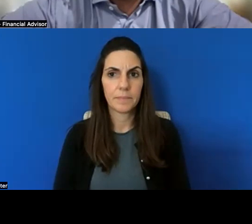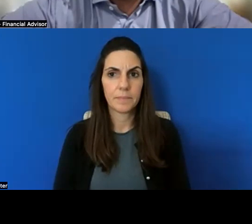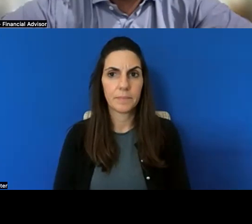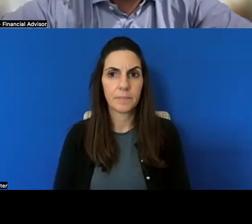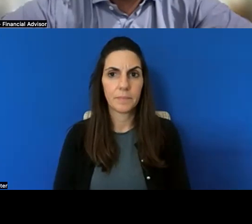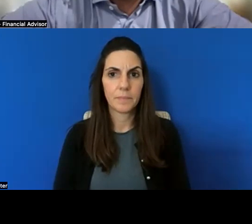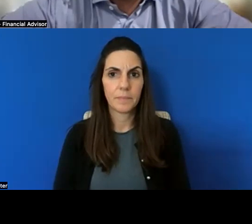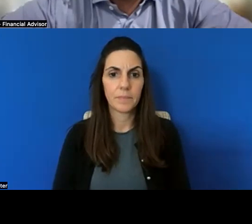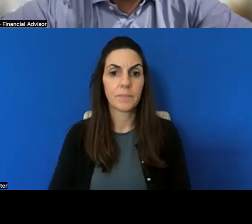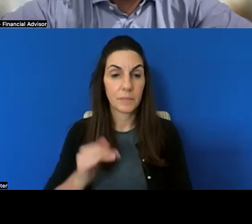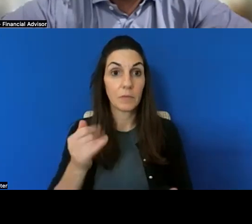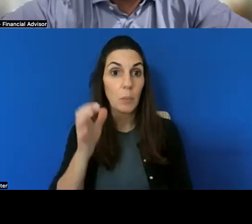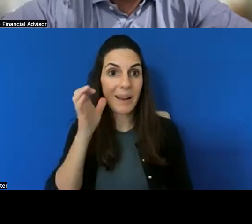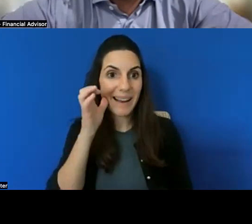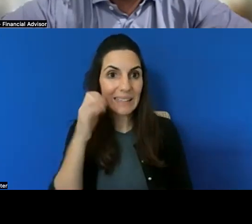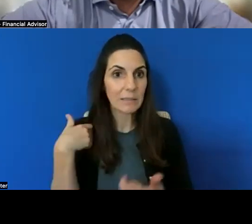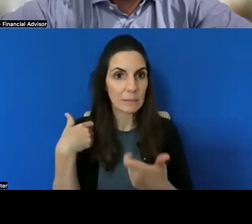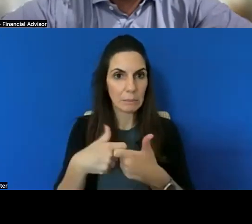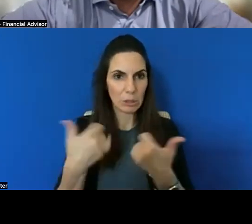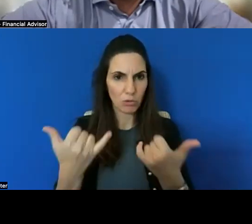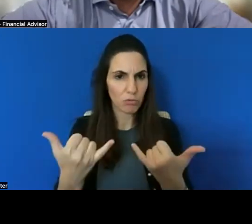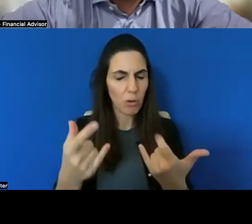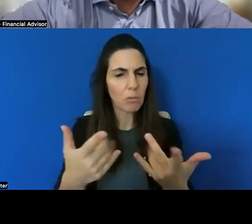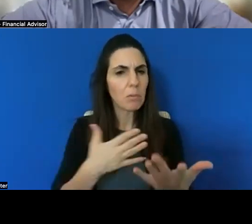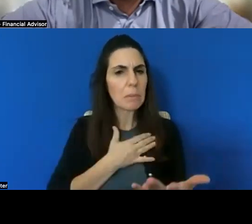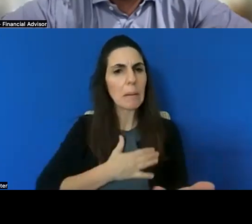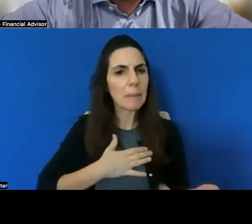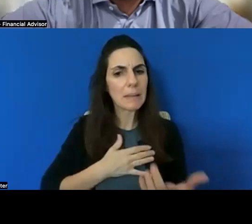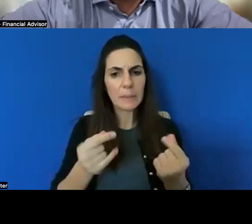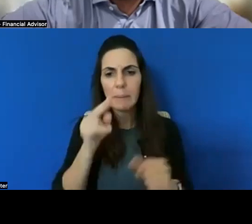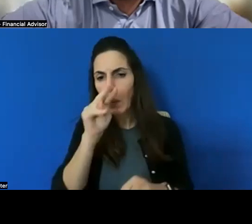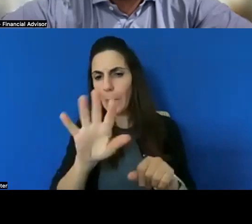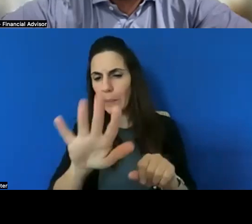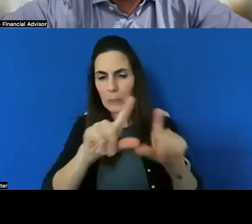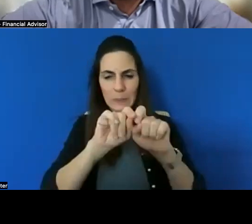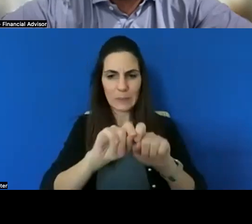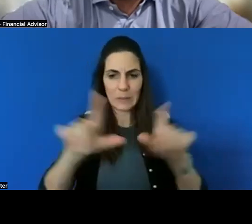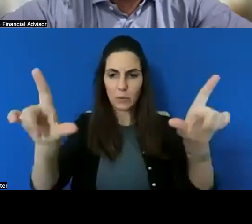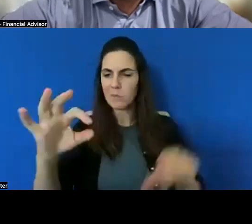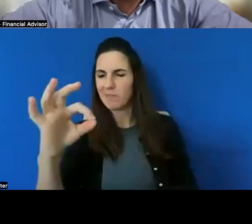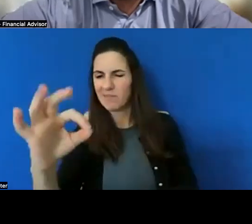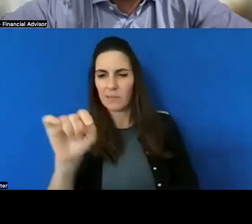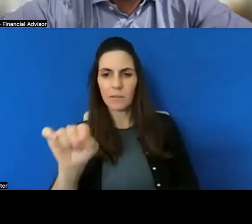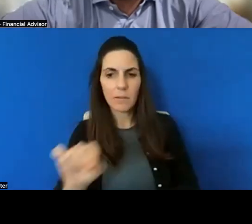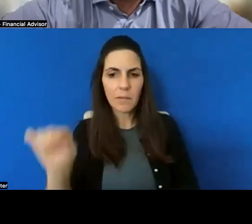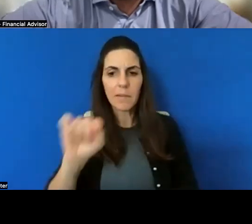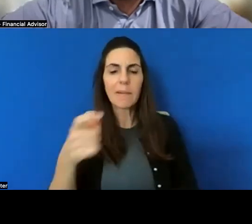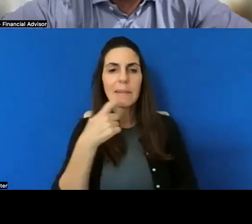if you would like to listen in Spanish at this time please take a look at your screen and choose the icon that says interpretation at the bottom